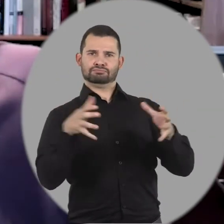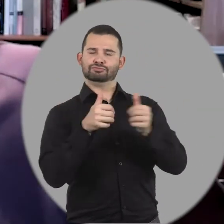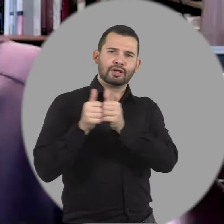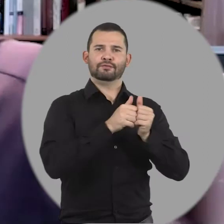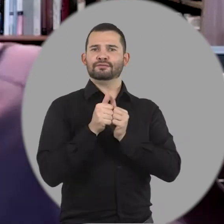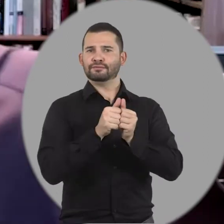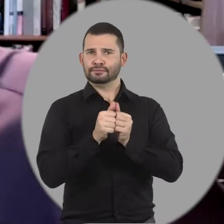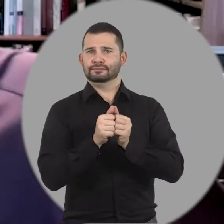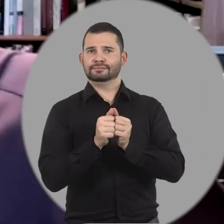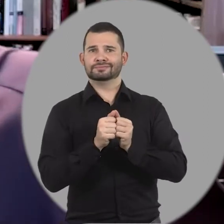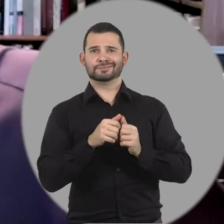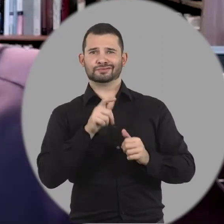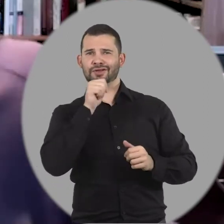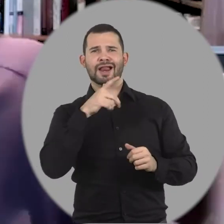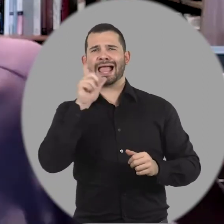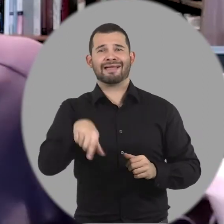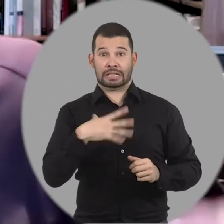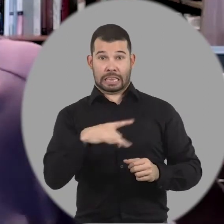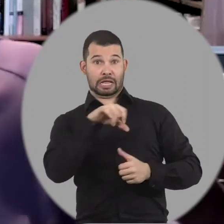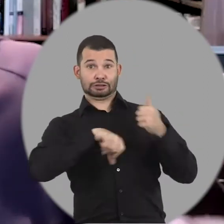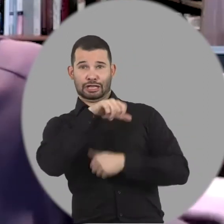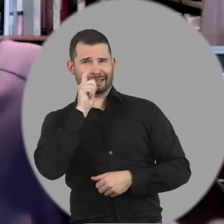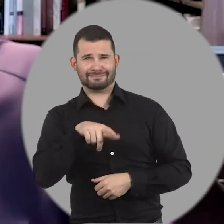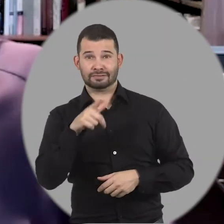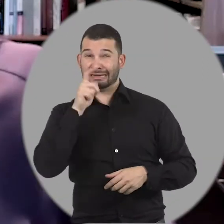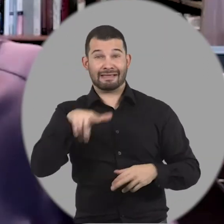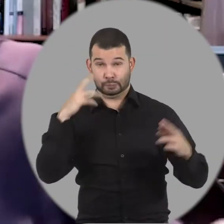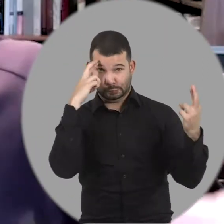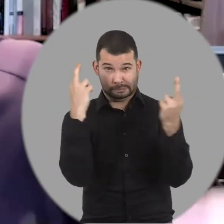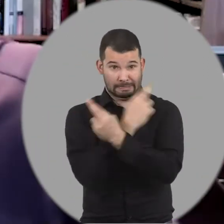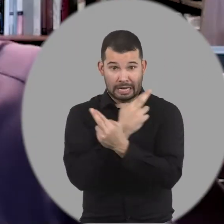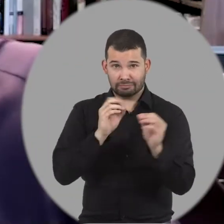They don't even have to respect each other, all they have to do is agree that this problem,